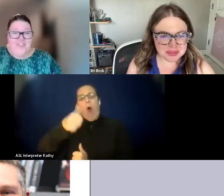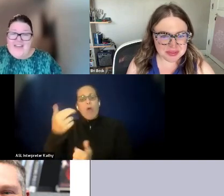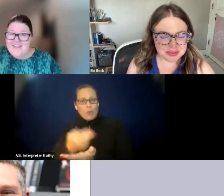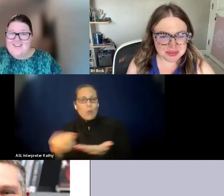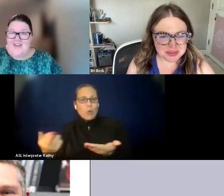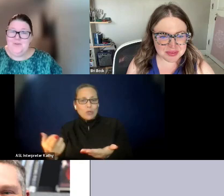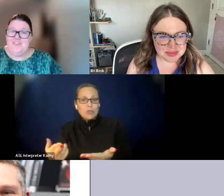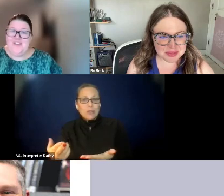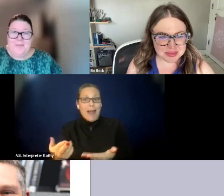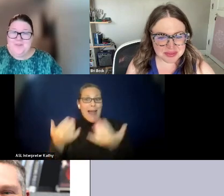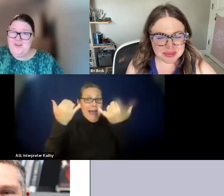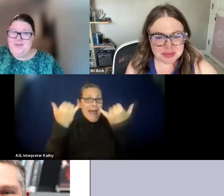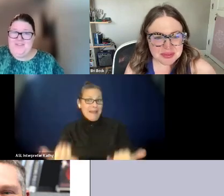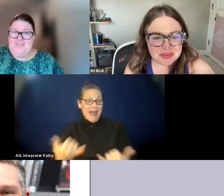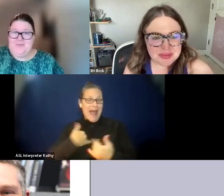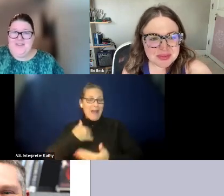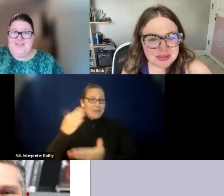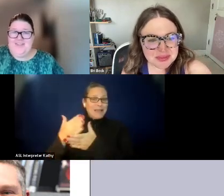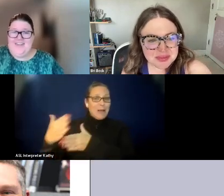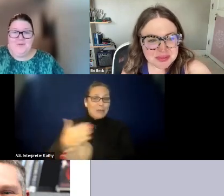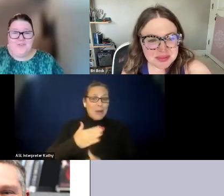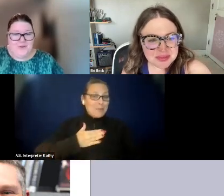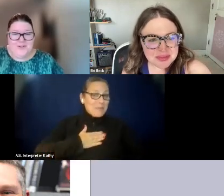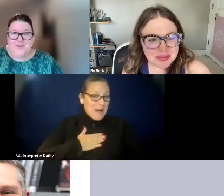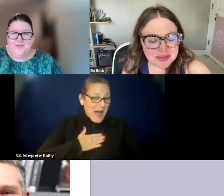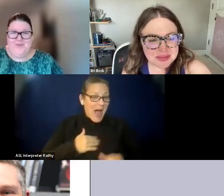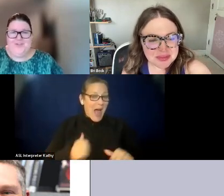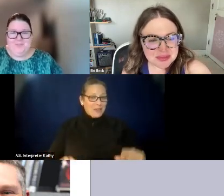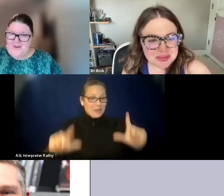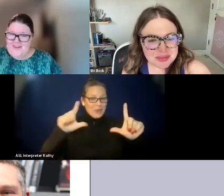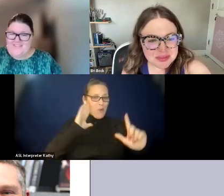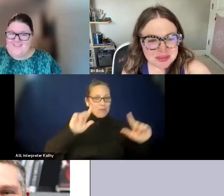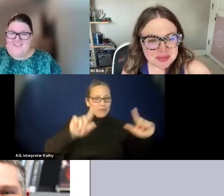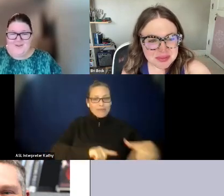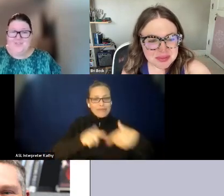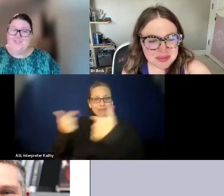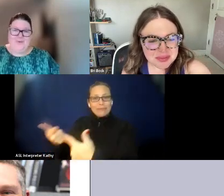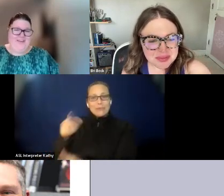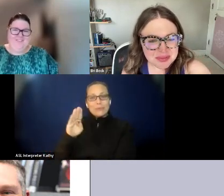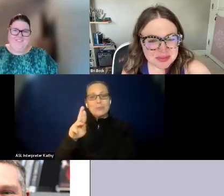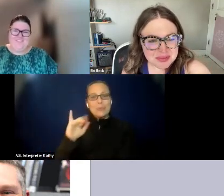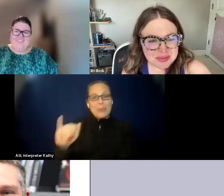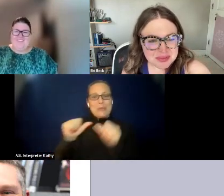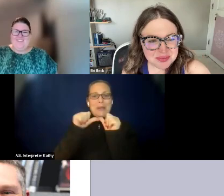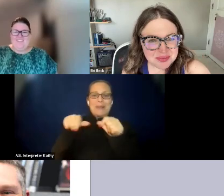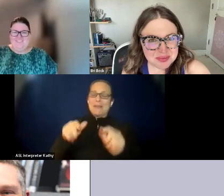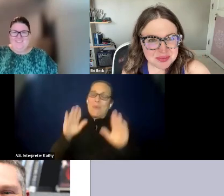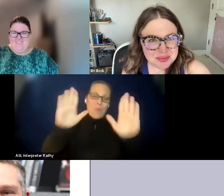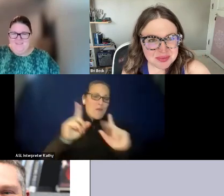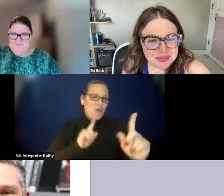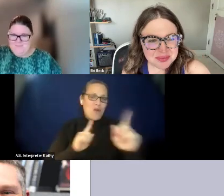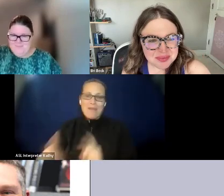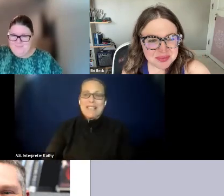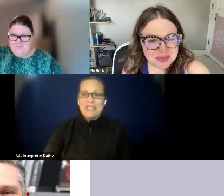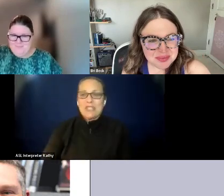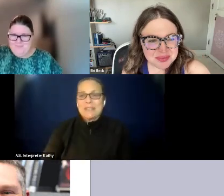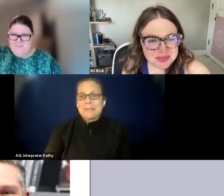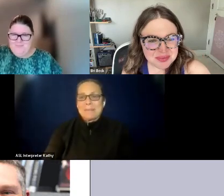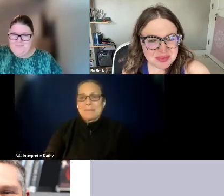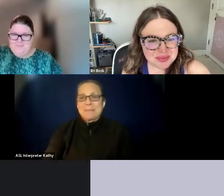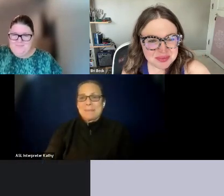A full bio for all presenters will be linked in the chat along with some other resources. And with that, I will stop sharing my